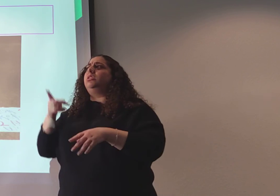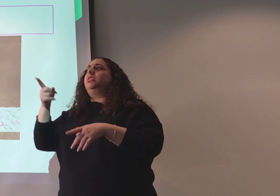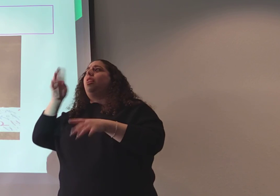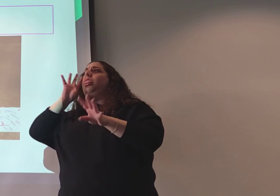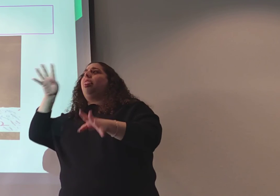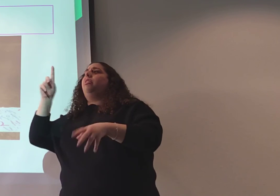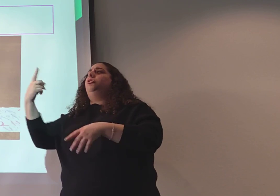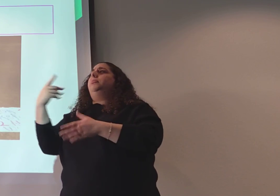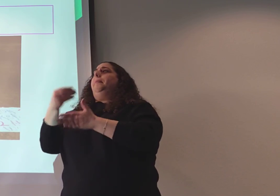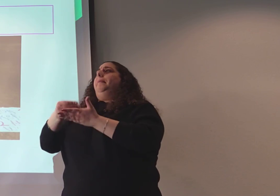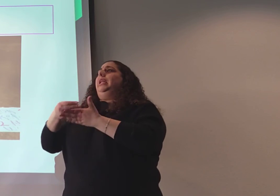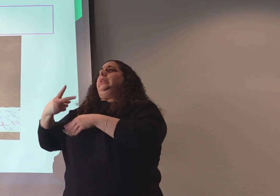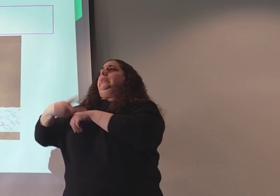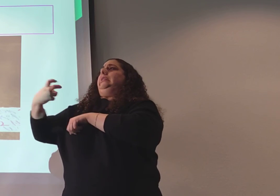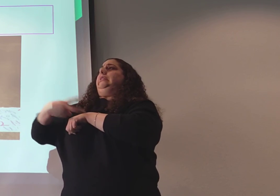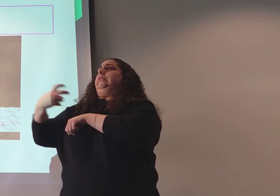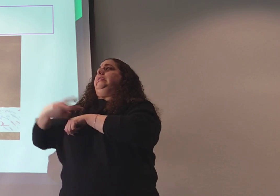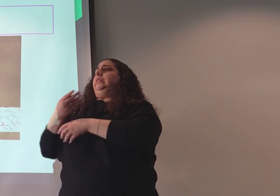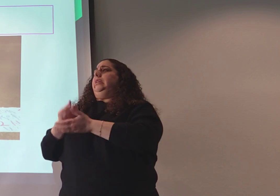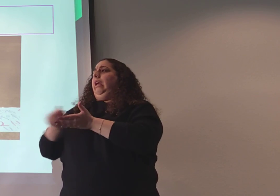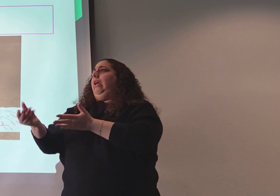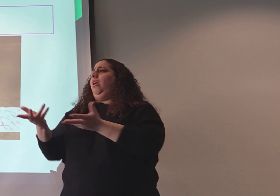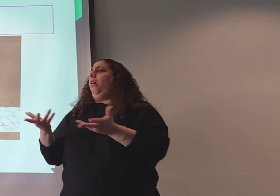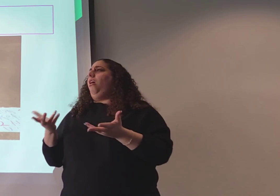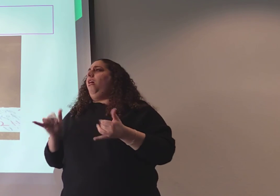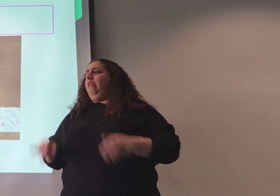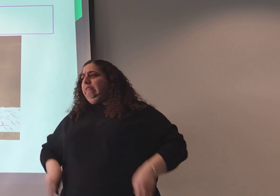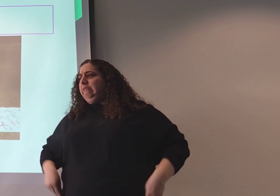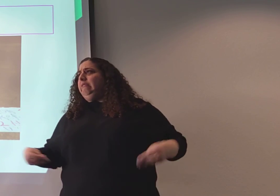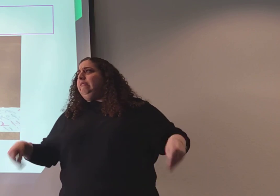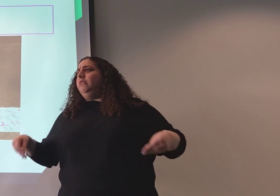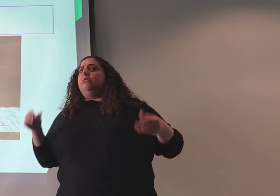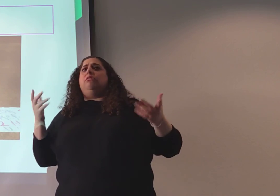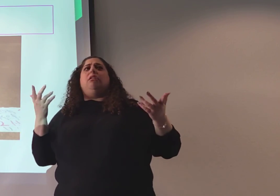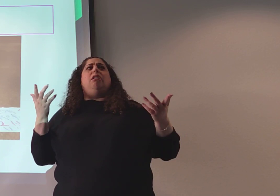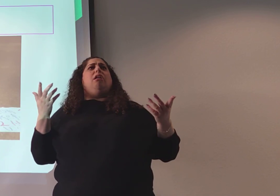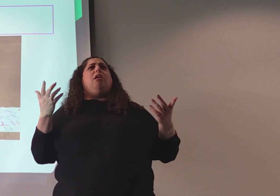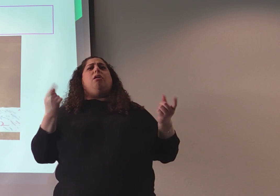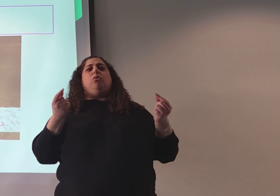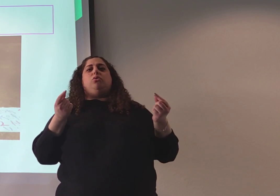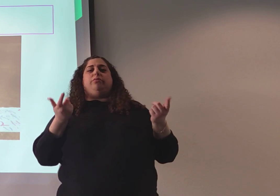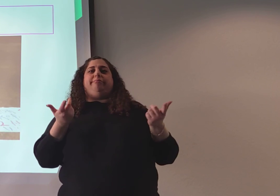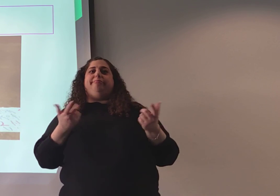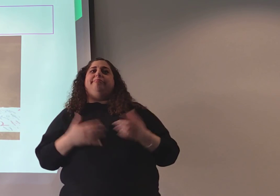I can definitely make sure that you report it so they can look into it. I’ll get you that.